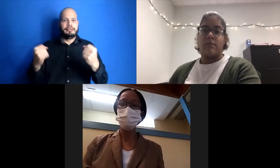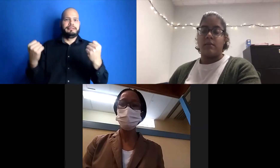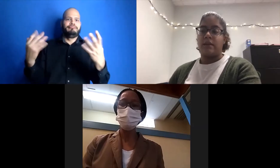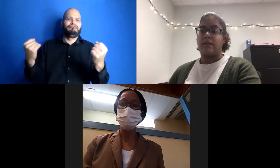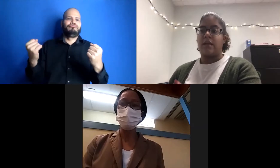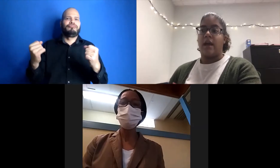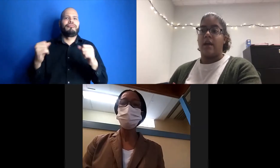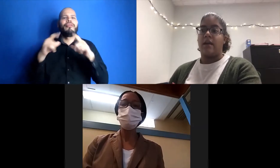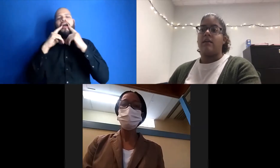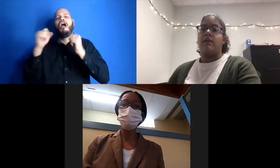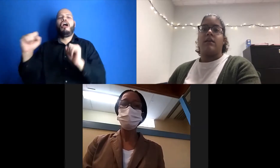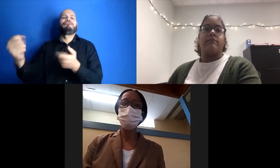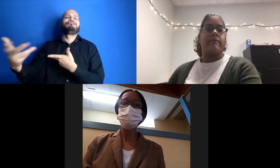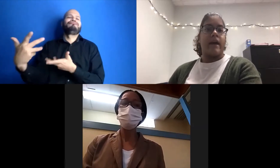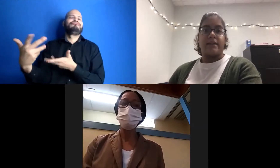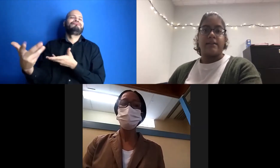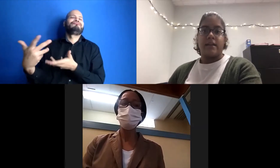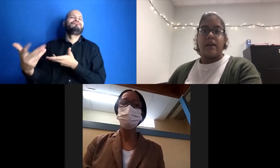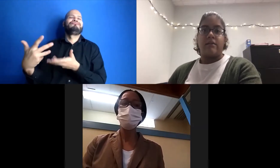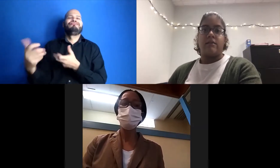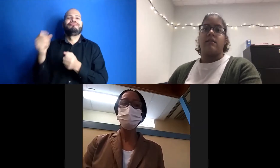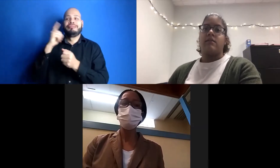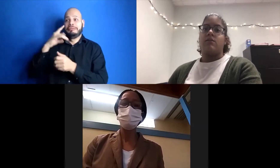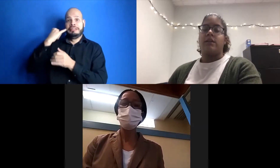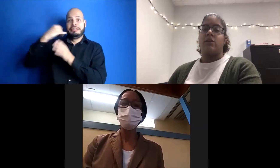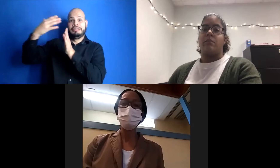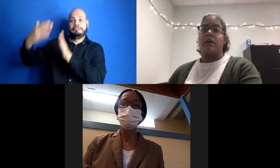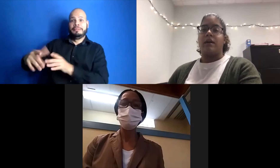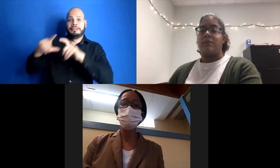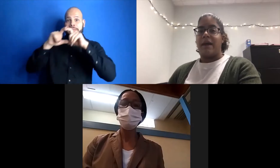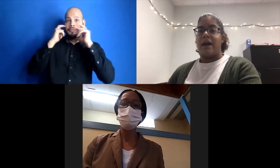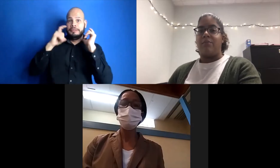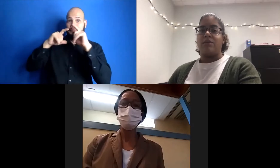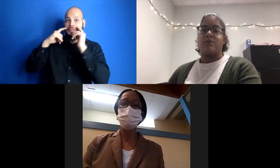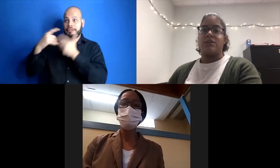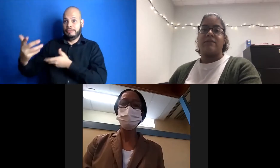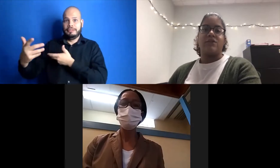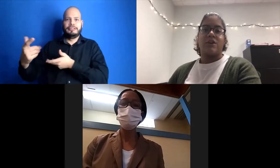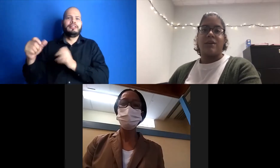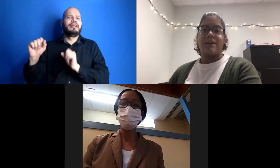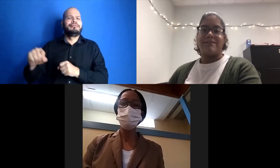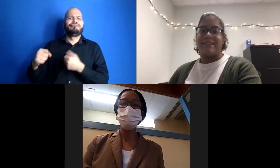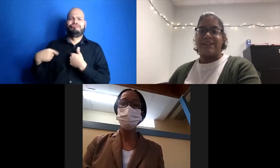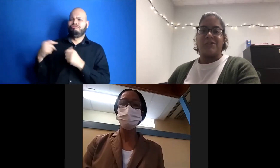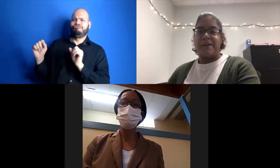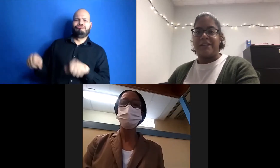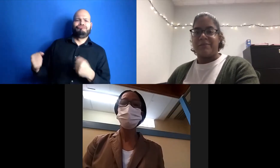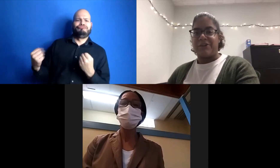like say hey I can sign with you but my eyebrows would have to show it like show my expressions